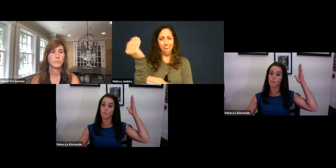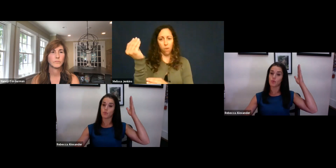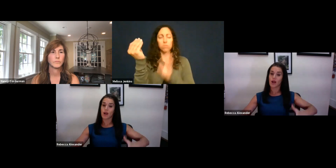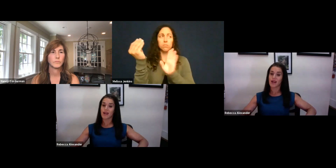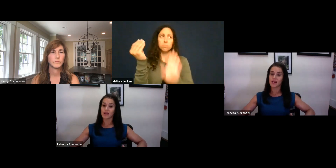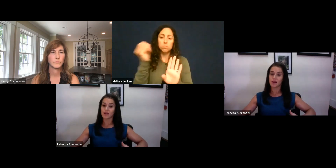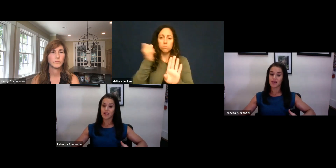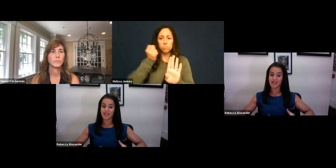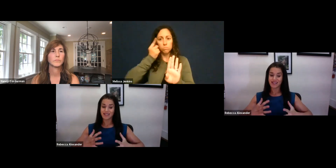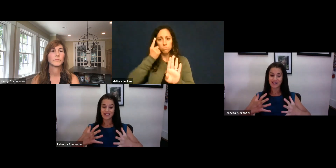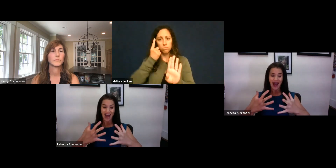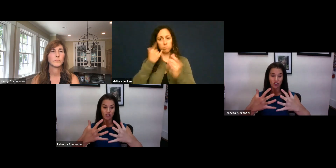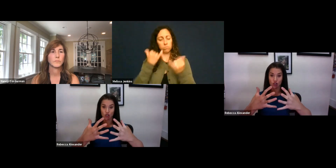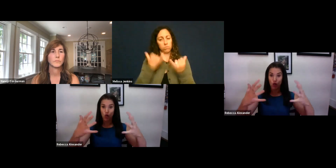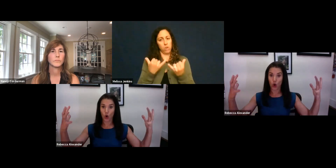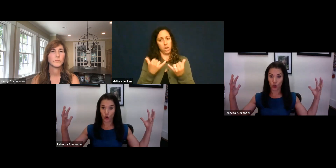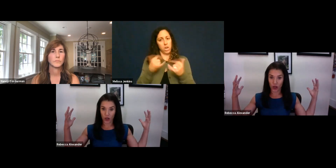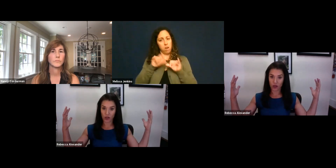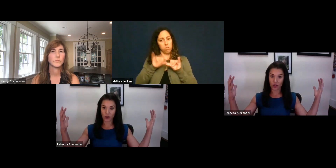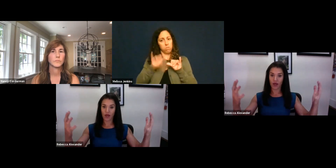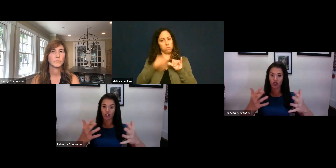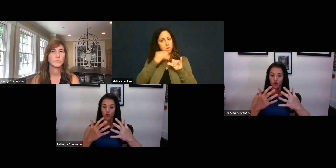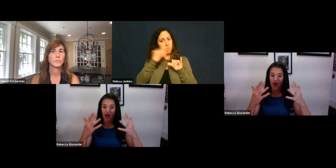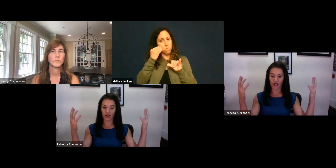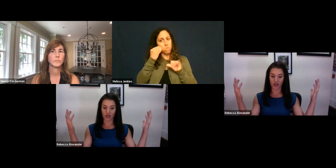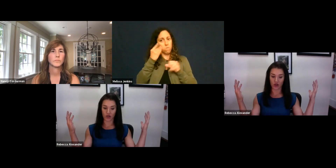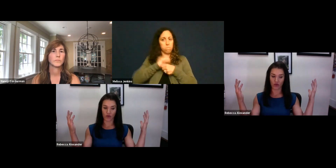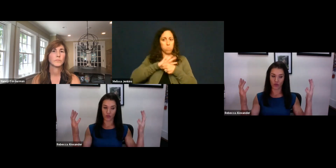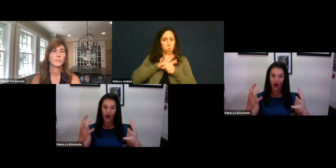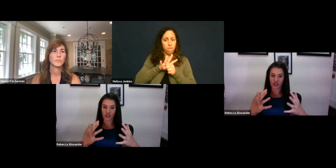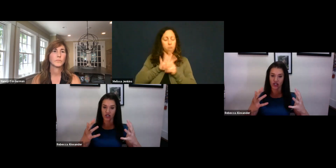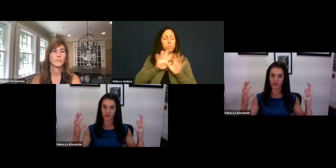a break in that zone that you get into a depression.